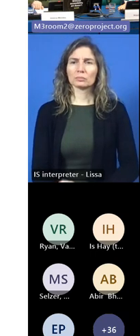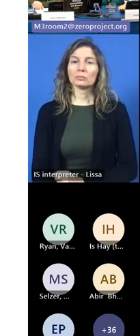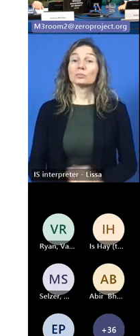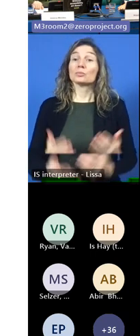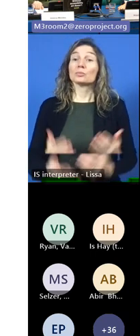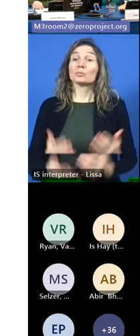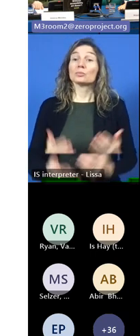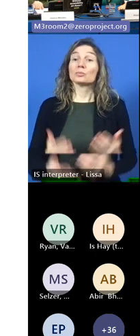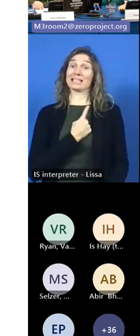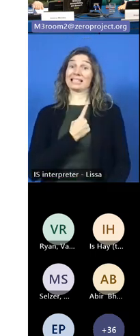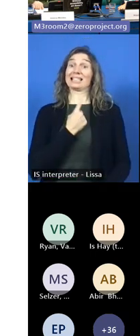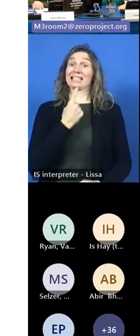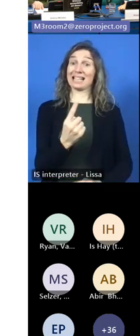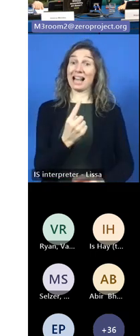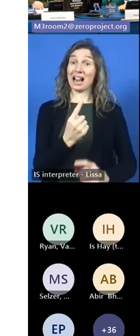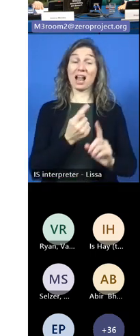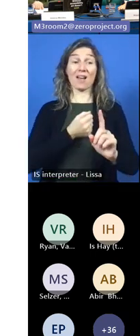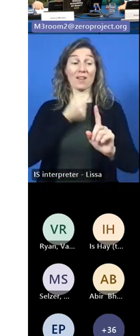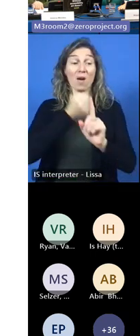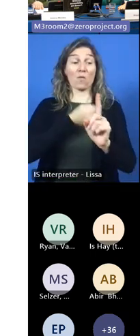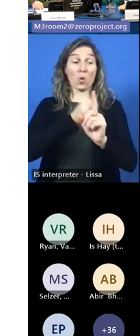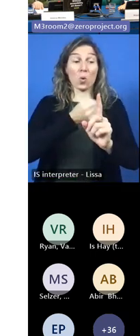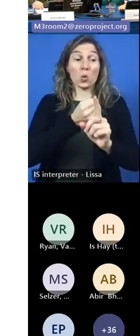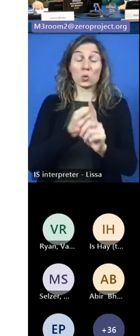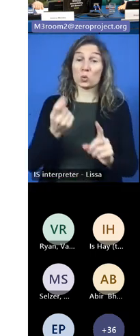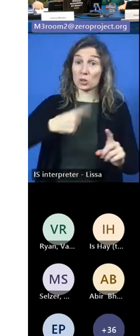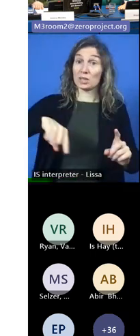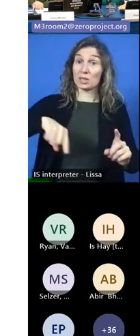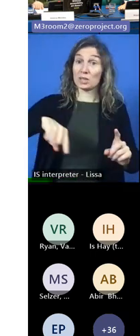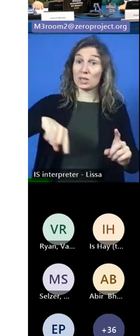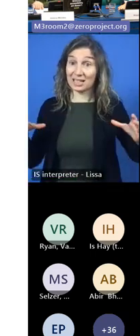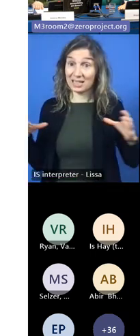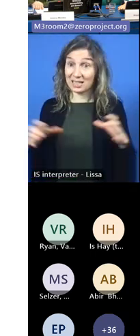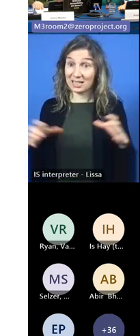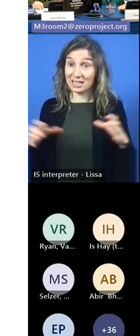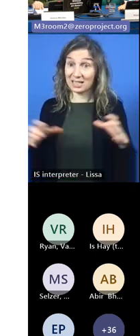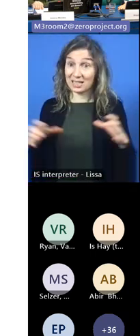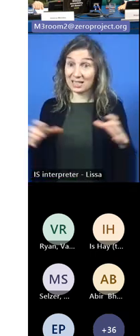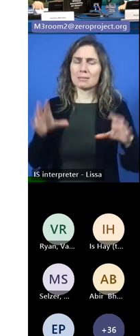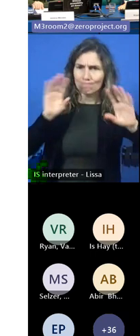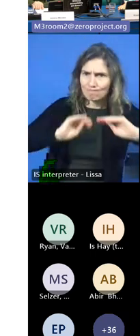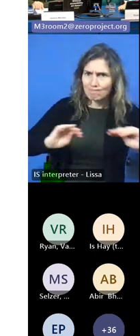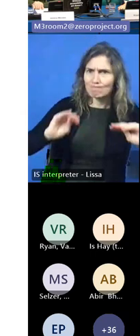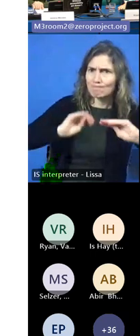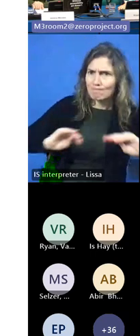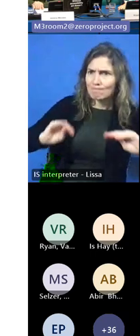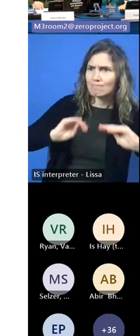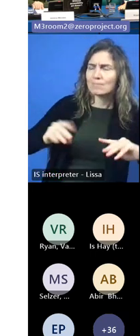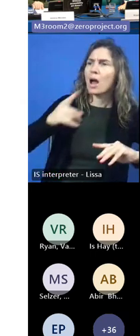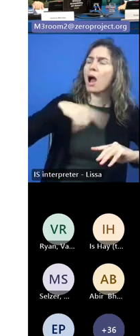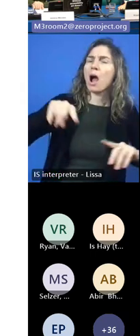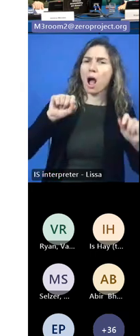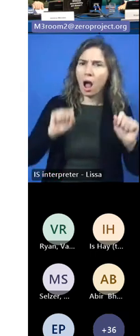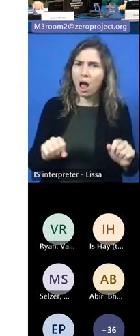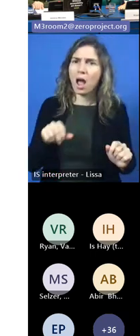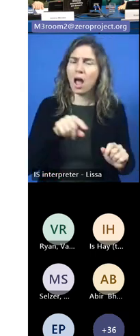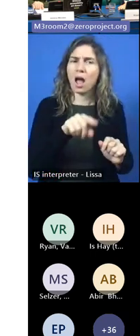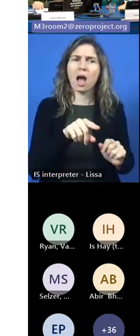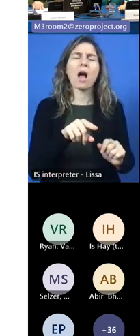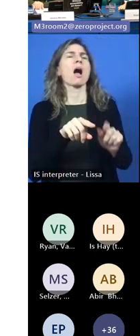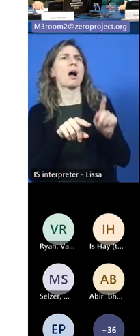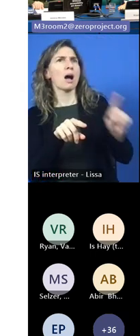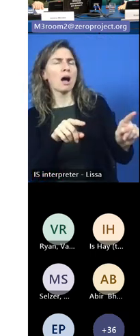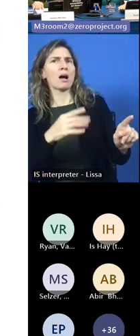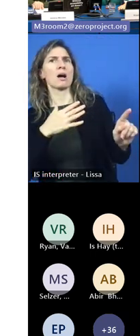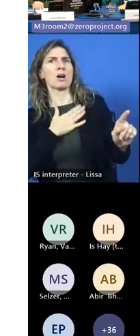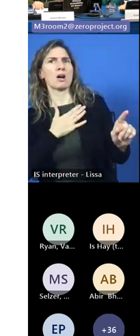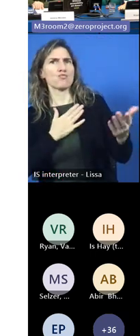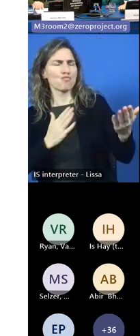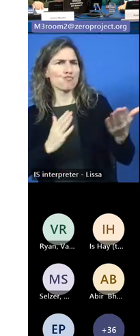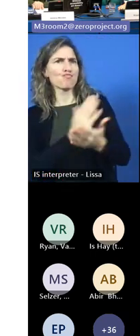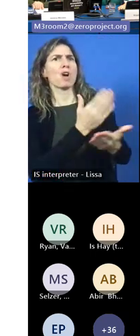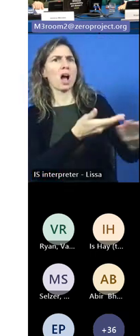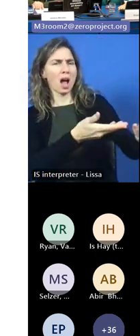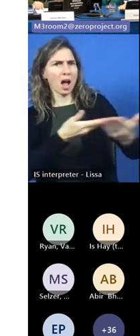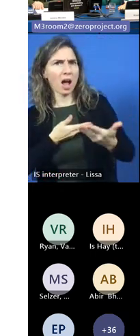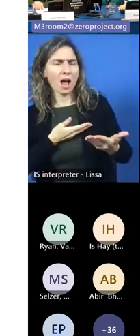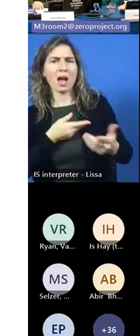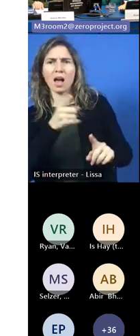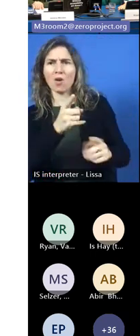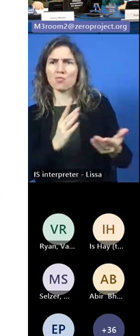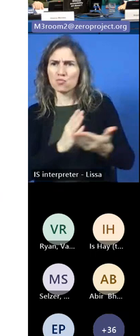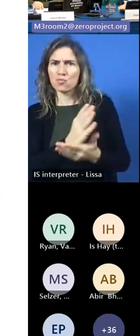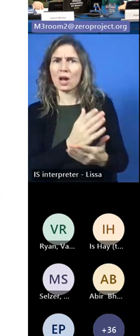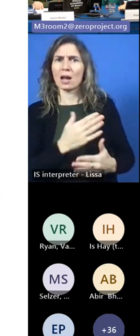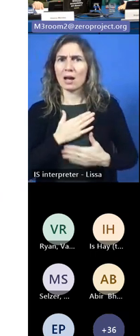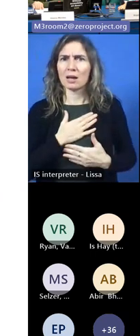they contributed a lot so that people could get to know their rights and what they had to do.